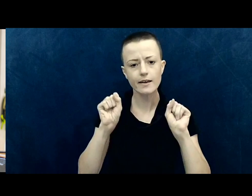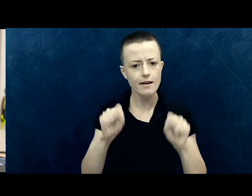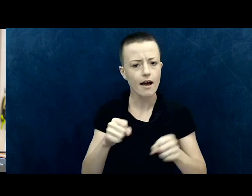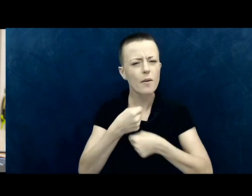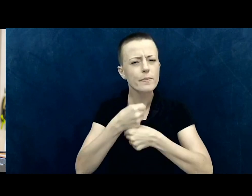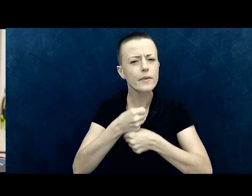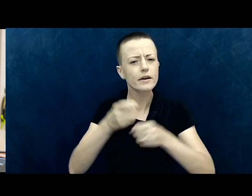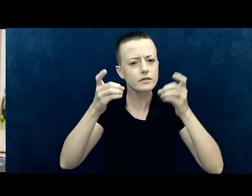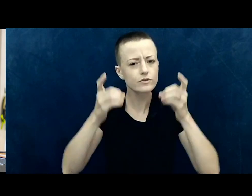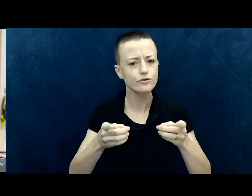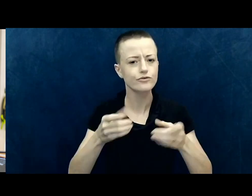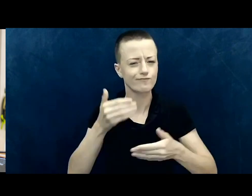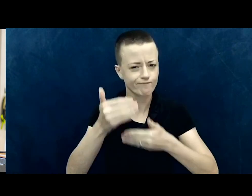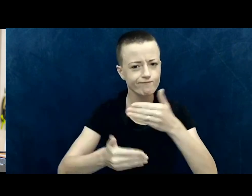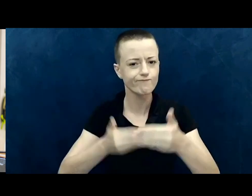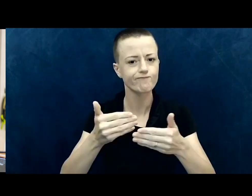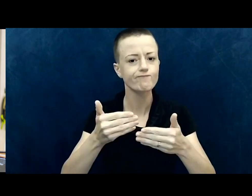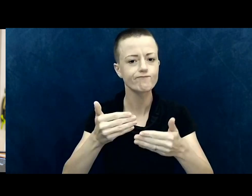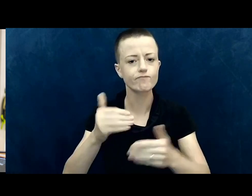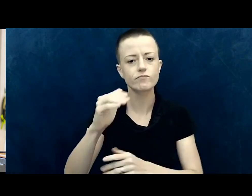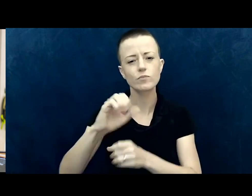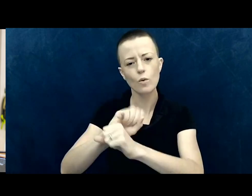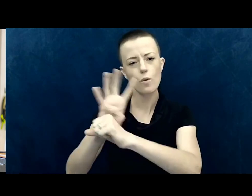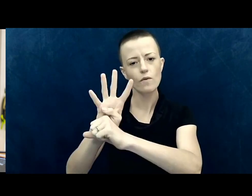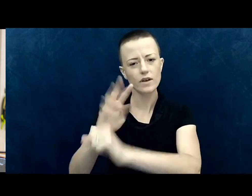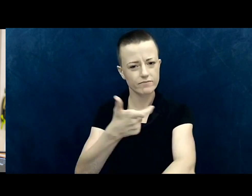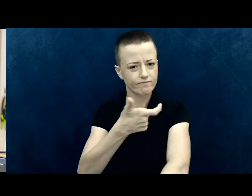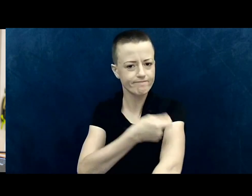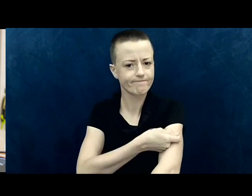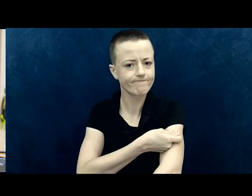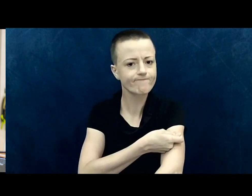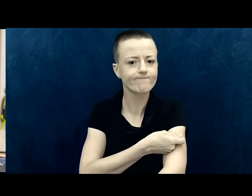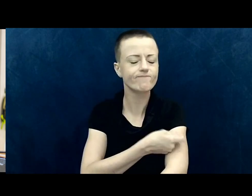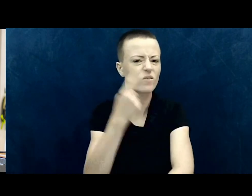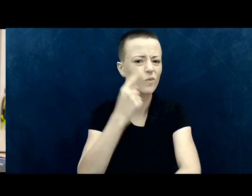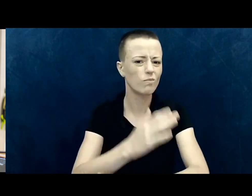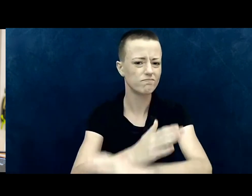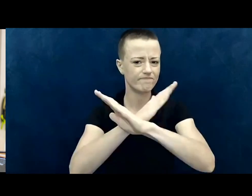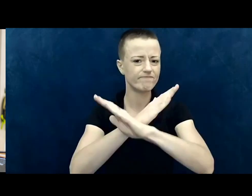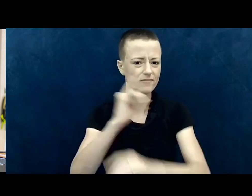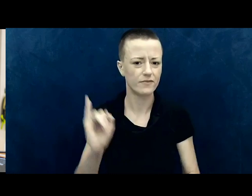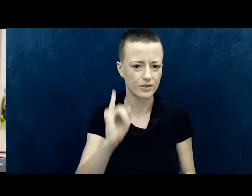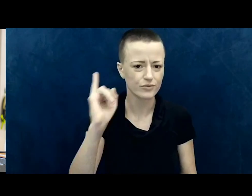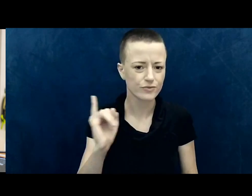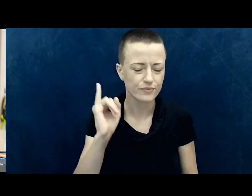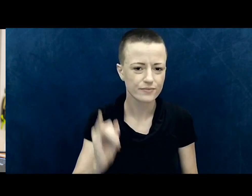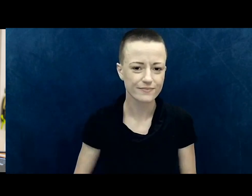The COVID-19 vaccine is the most effective way to prevent COVID-19 infection.